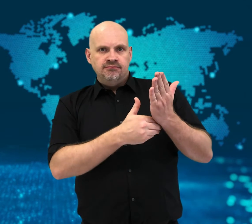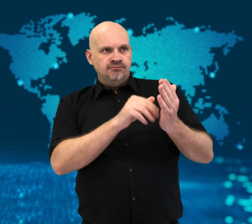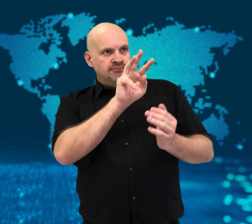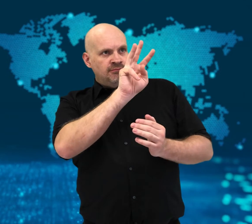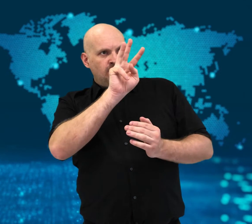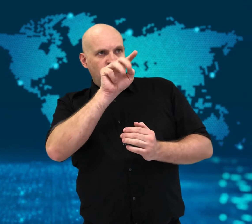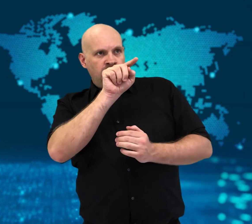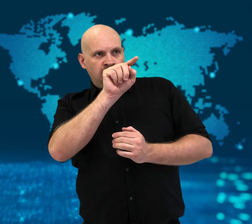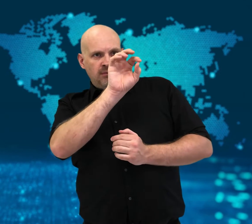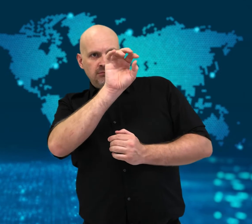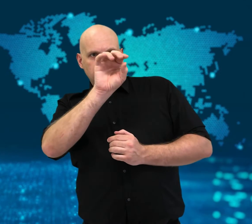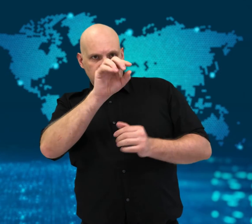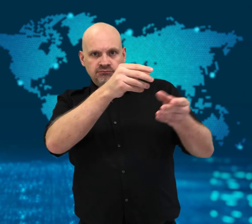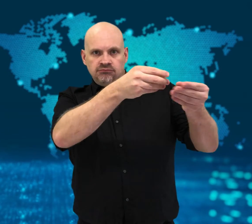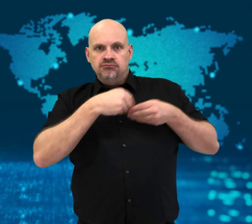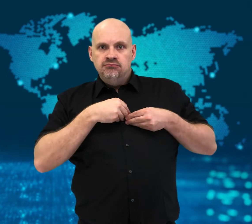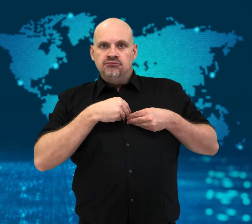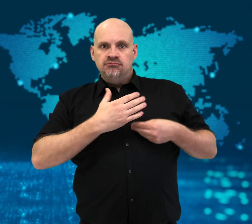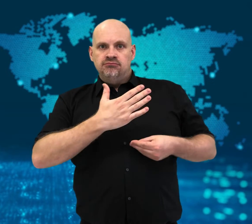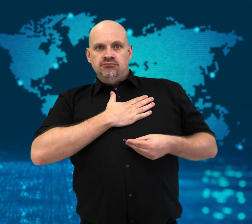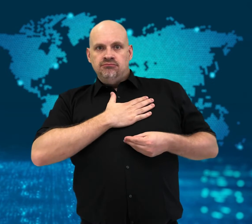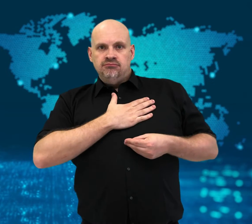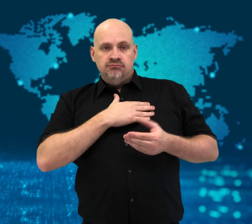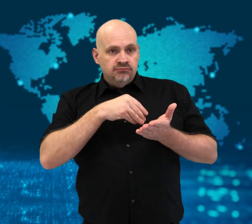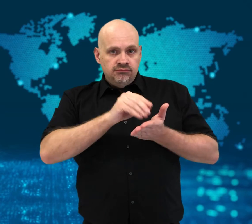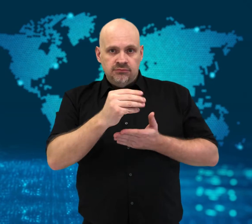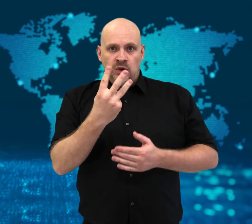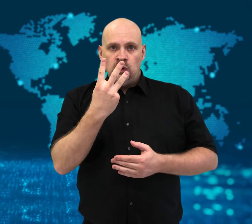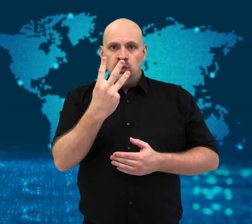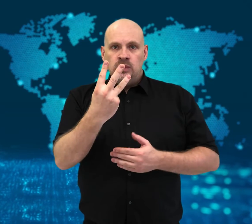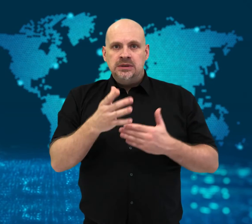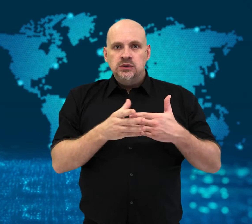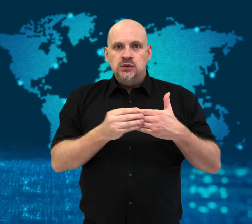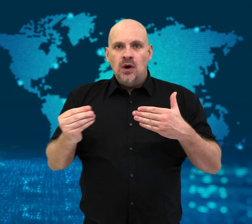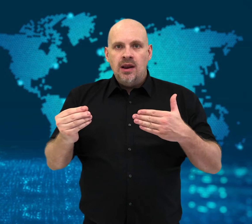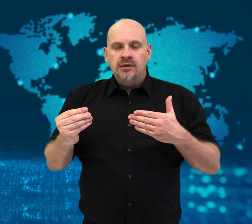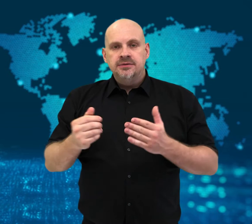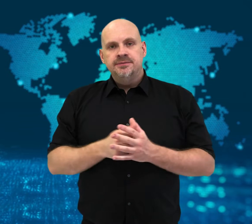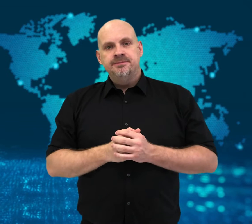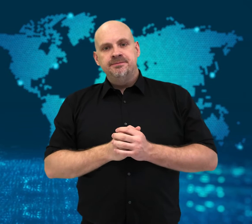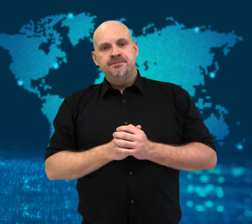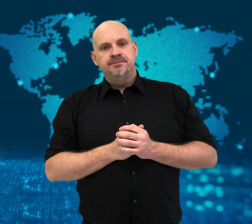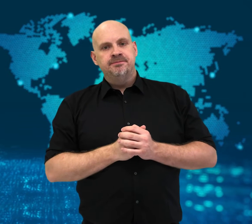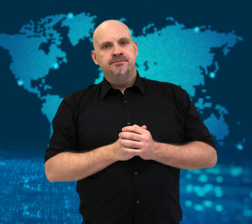Nicolas Kurona, a web developer from Argentina,